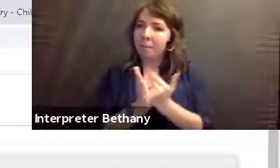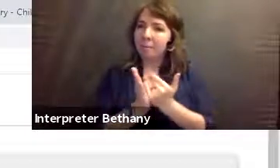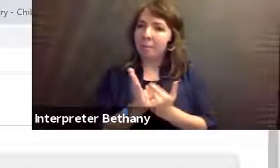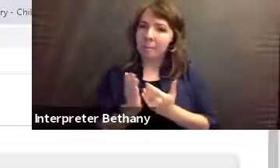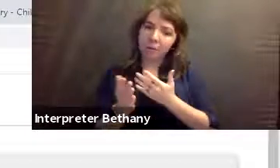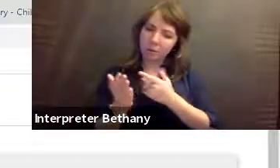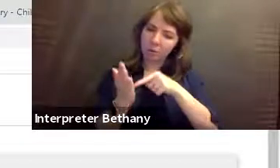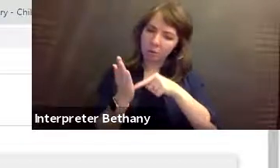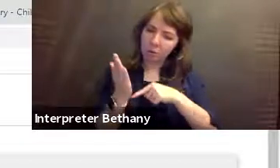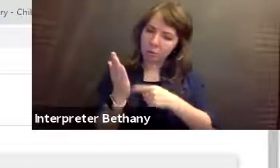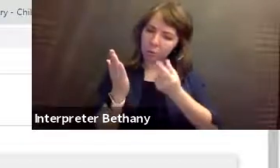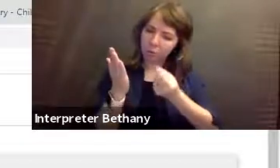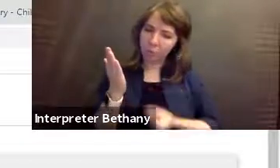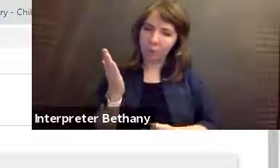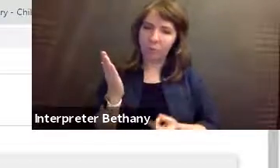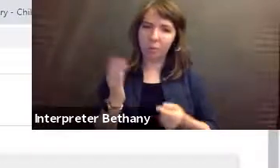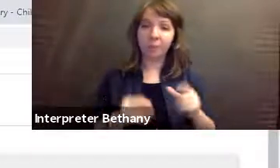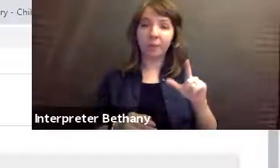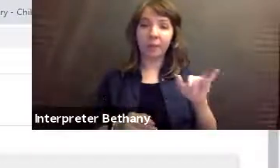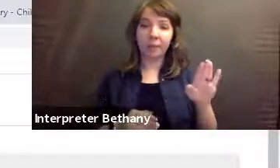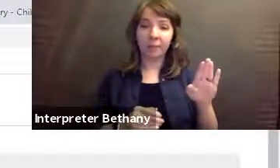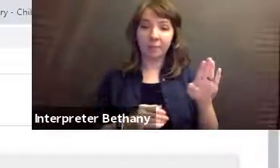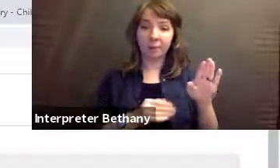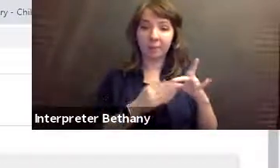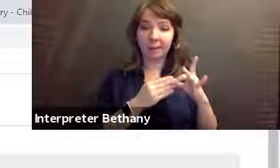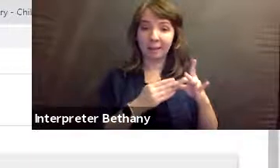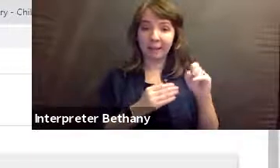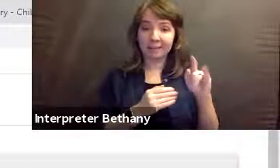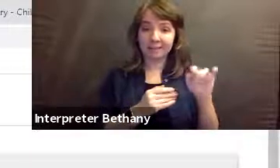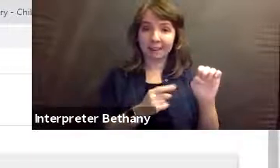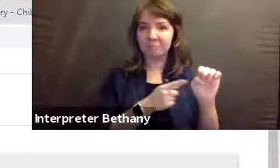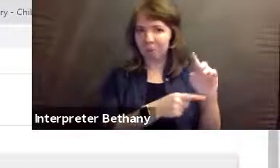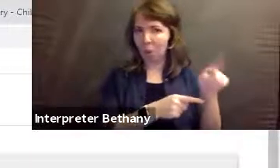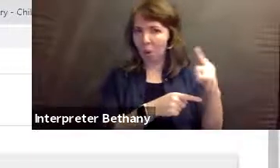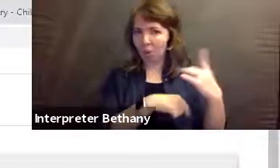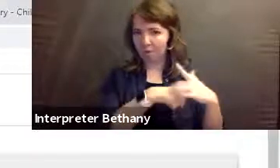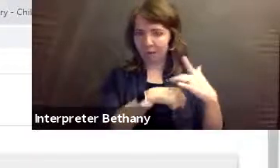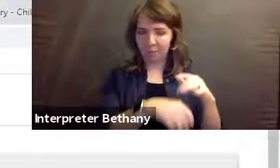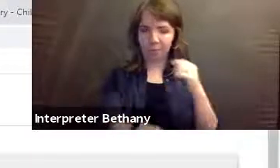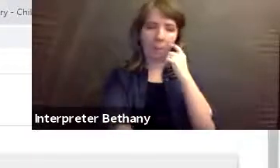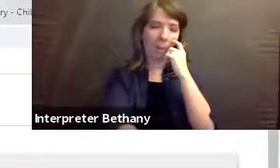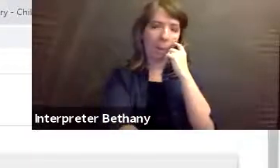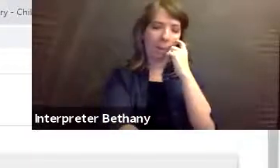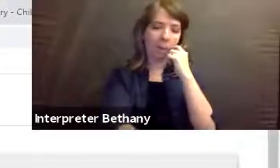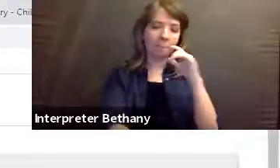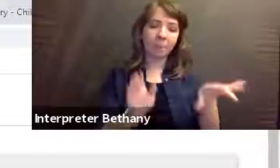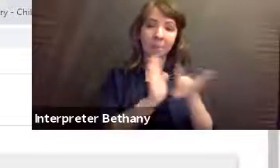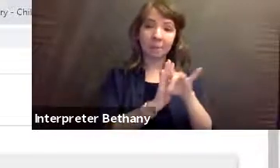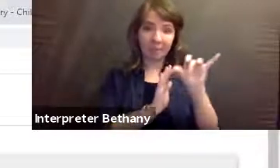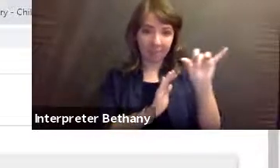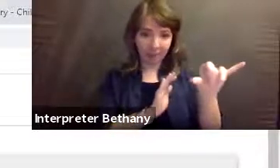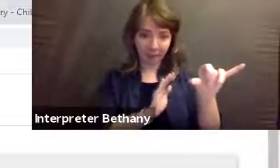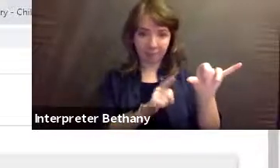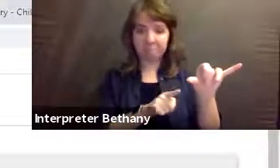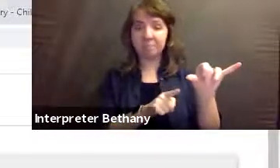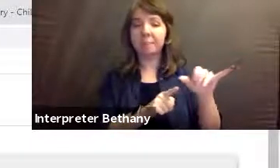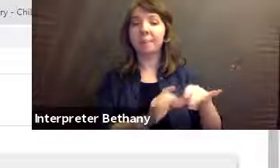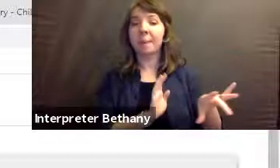Linda Kobashigawa: The live guide site is of course our site. The only one available. So you would select that one you would select the content type. So if you wanted an entire guide.